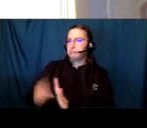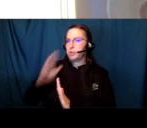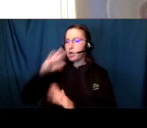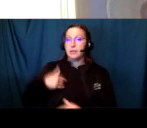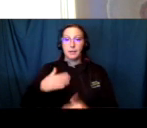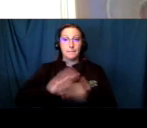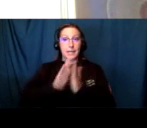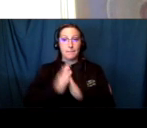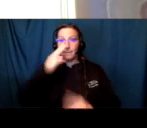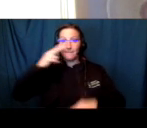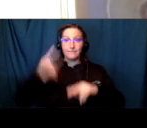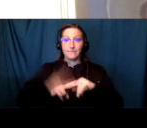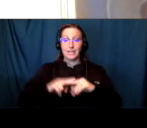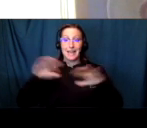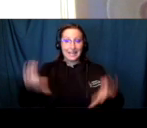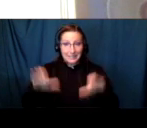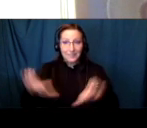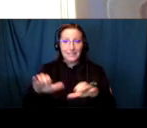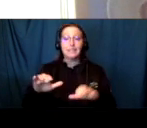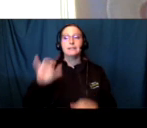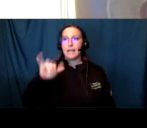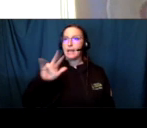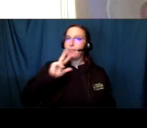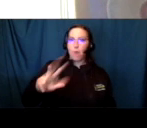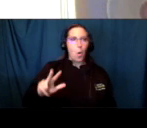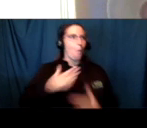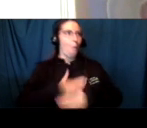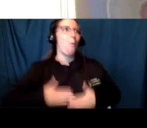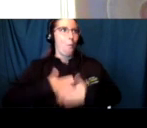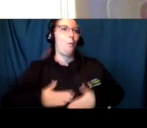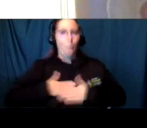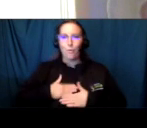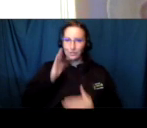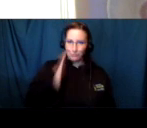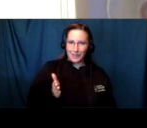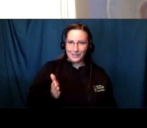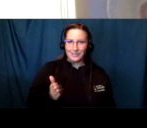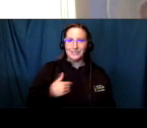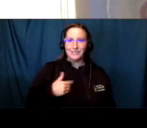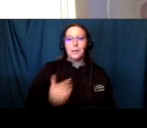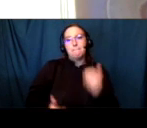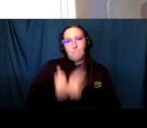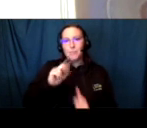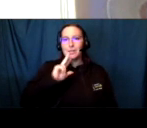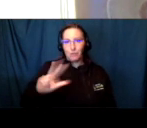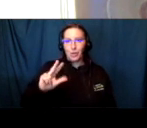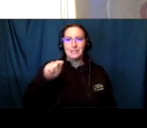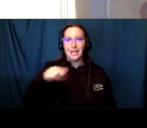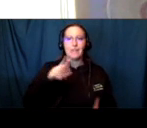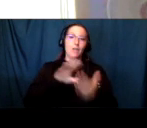that's an activity a three-year-old would like and is one that most three-year-olds have learned the song and read the book